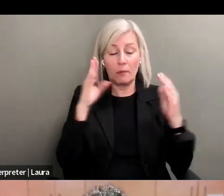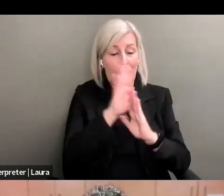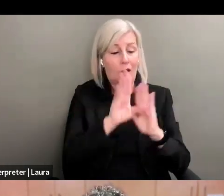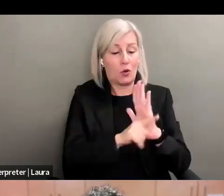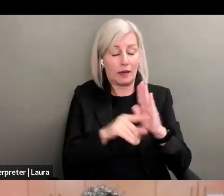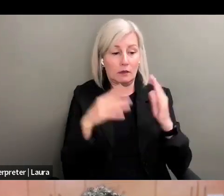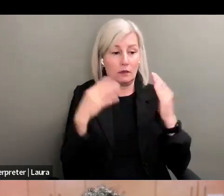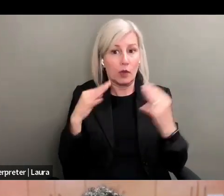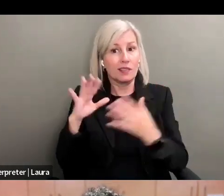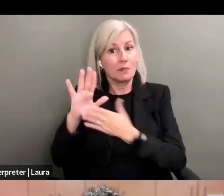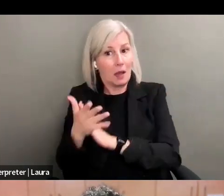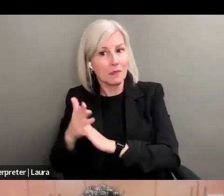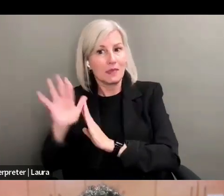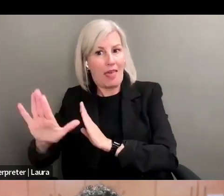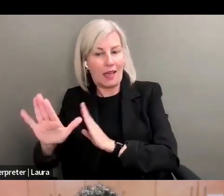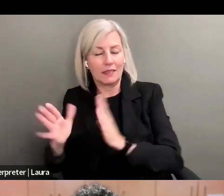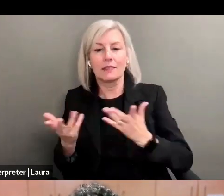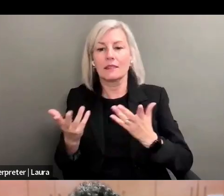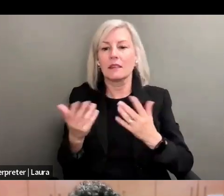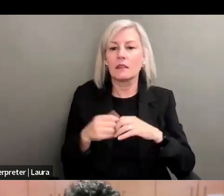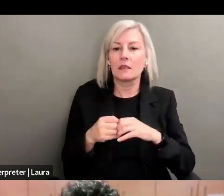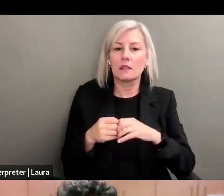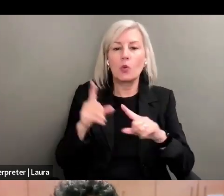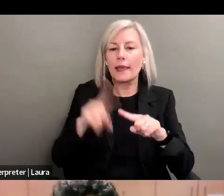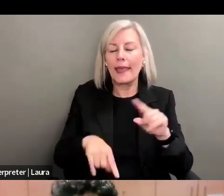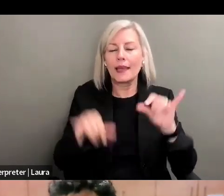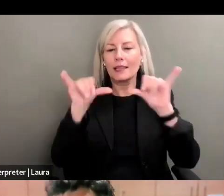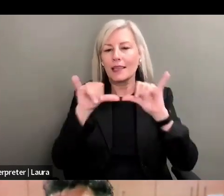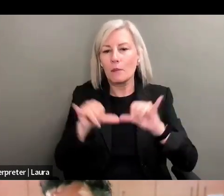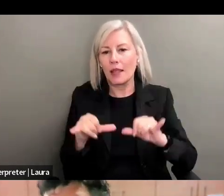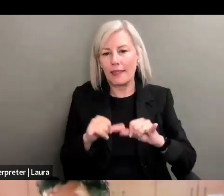Obviously, you probably can't calibrate that as well, but that's